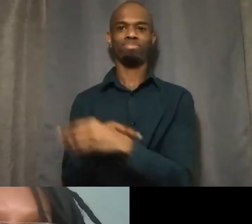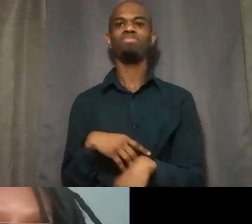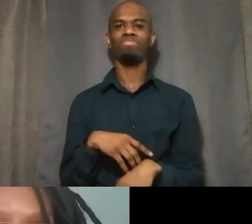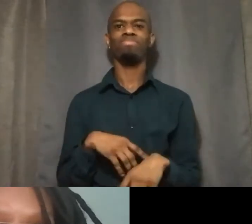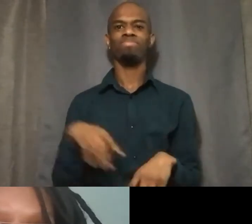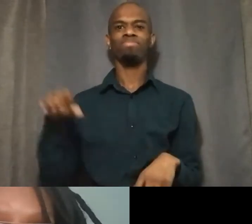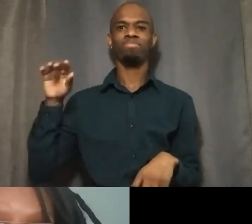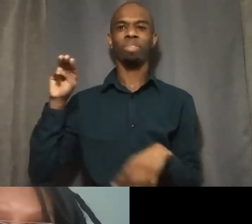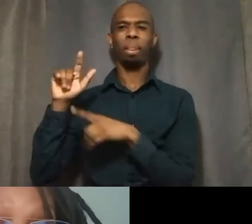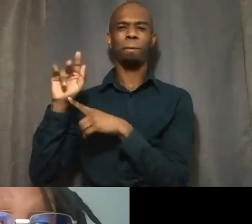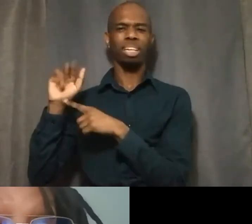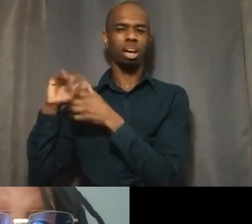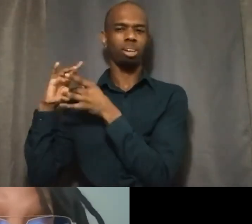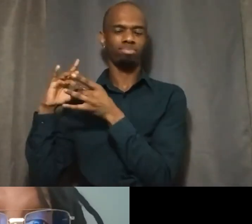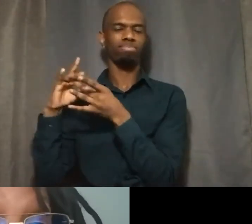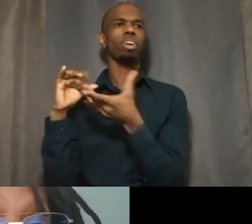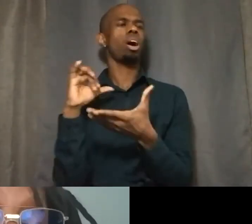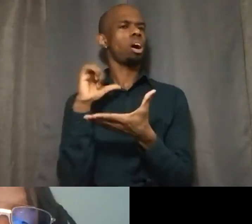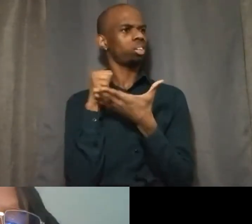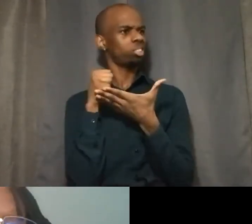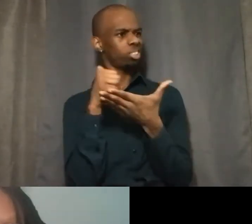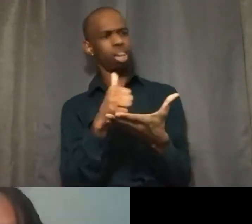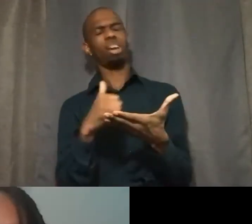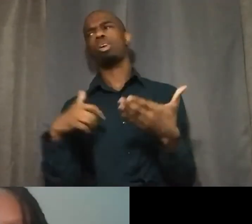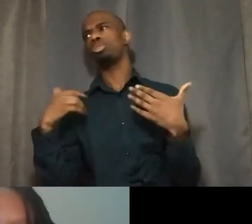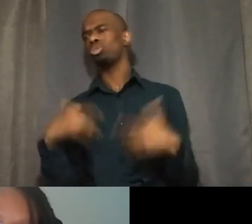I haven't seen my mom or touched my mom in over a year.